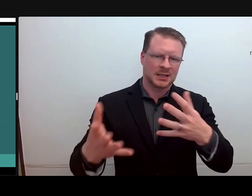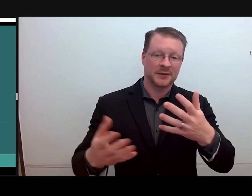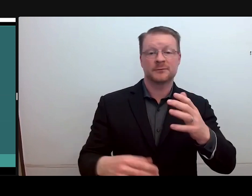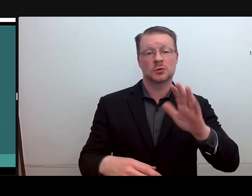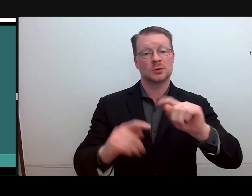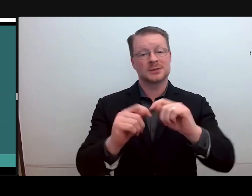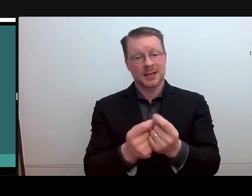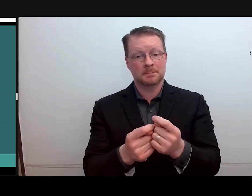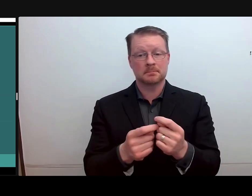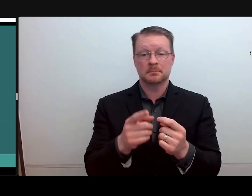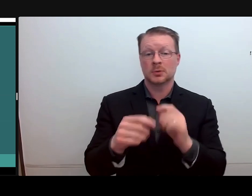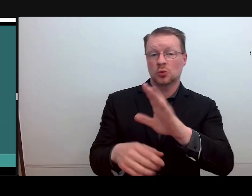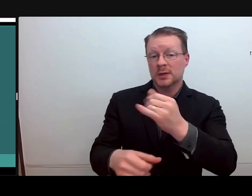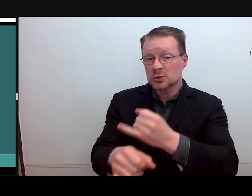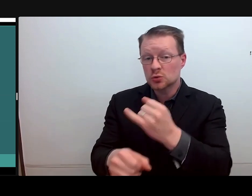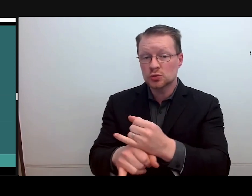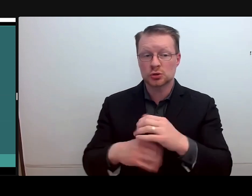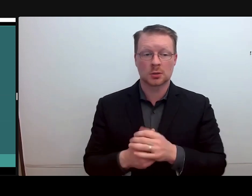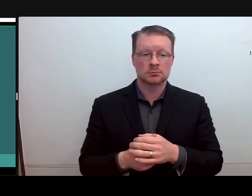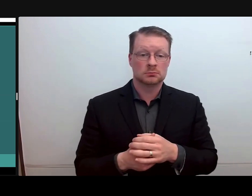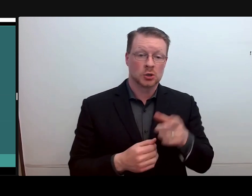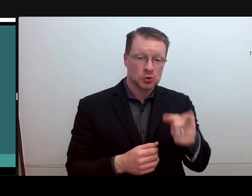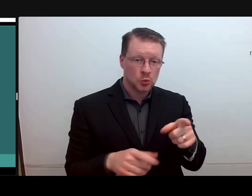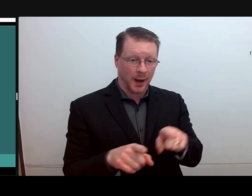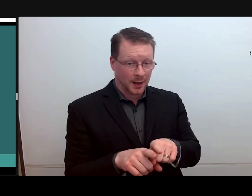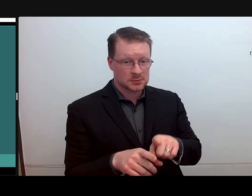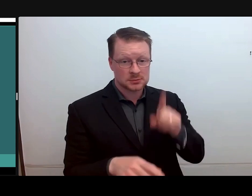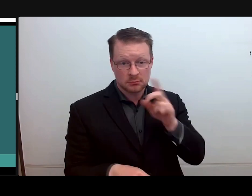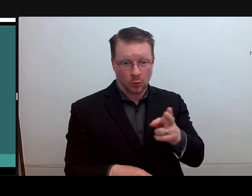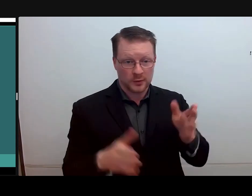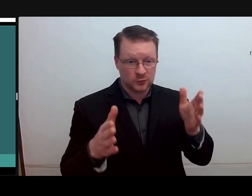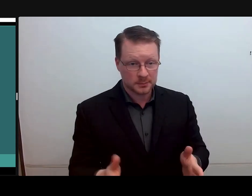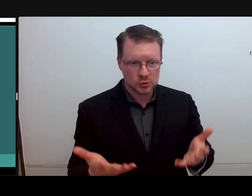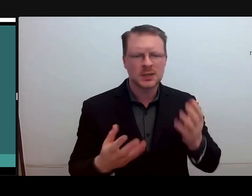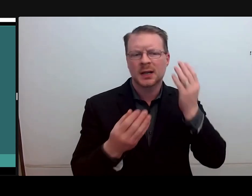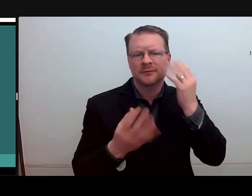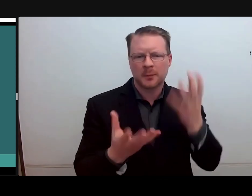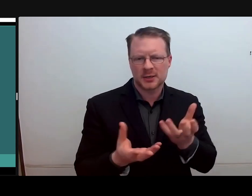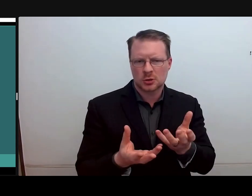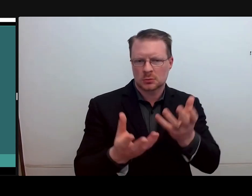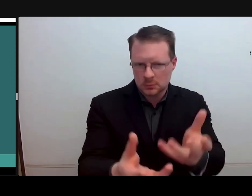My goal is to give your team and your institution and you, as a deaf and hard-of-hearing person,